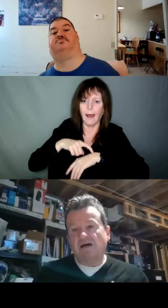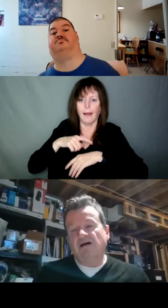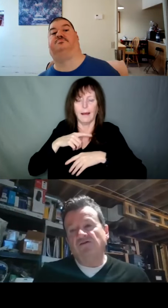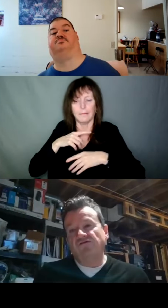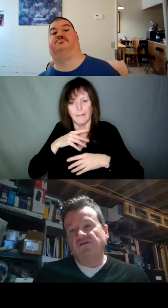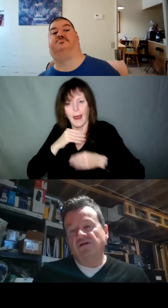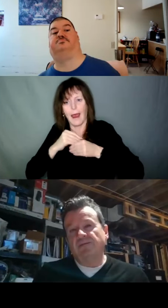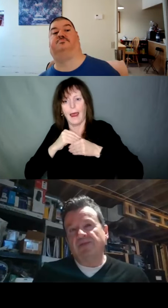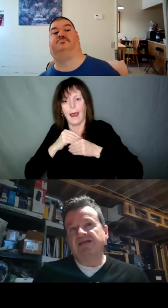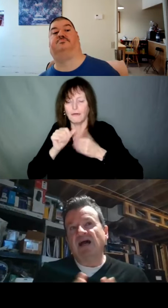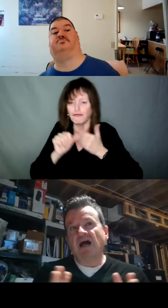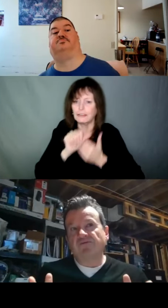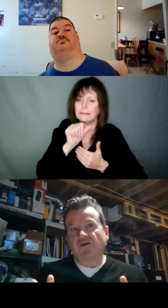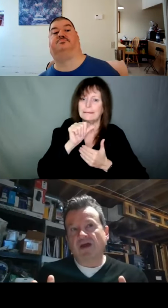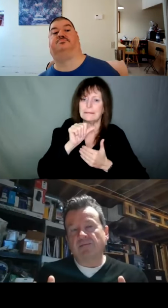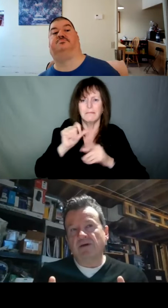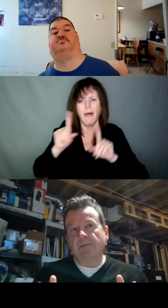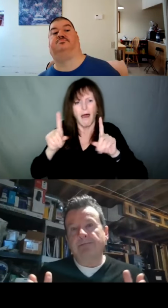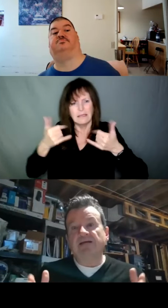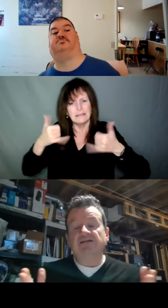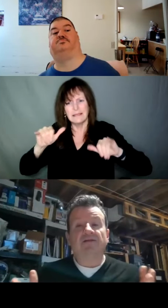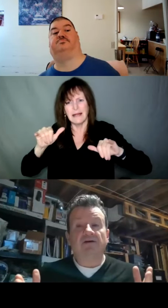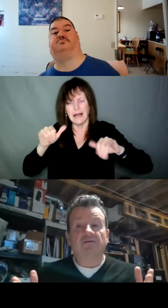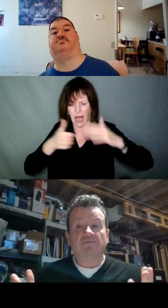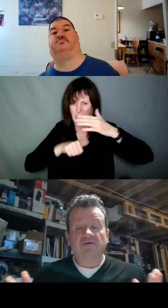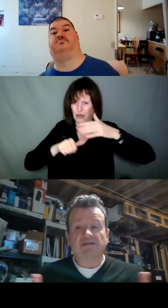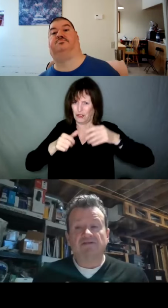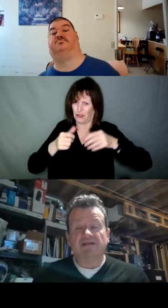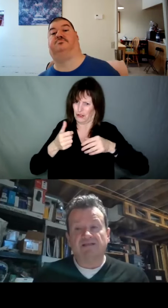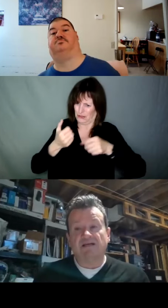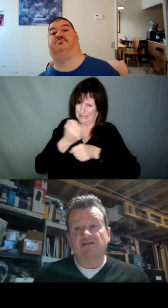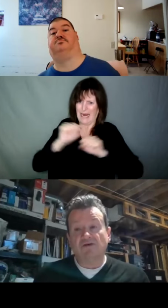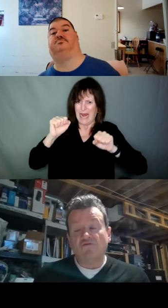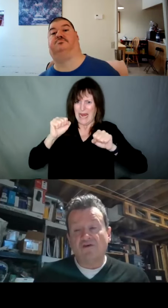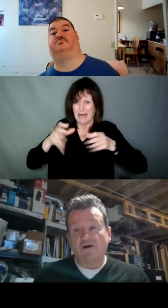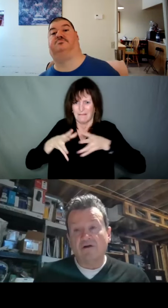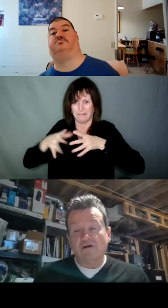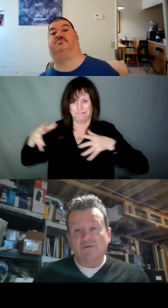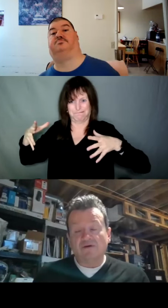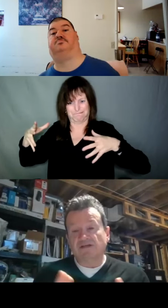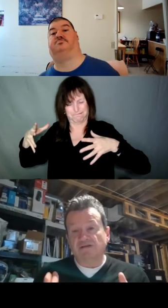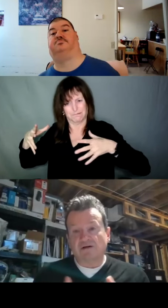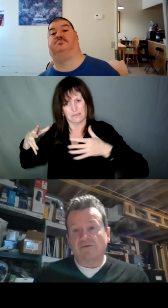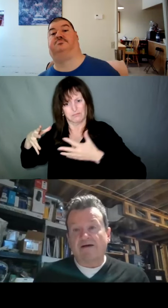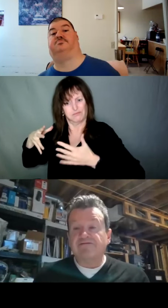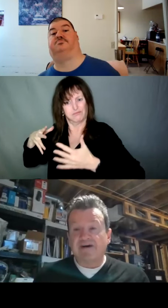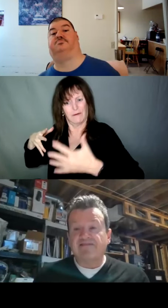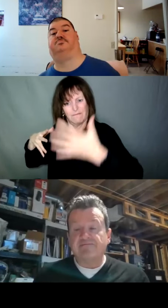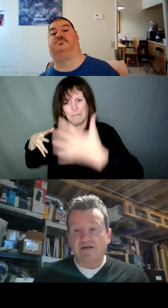The risk and extending it to 16 weeks , we are still in that if you want to use safety net of the